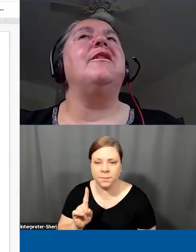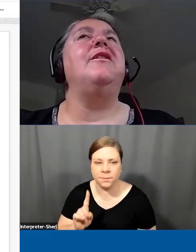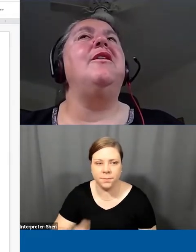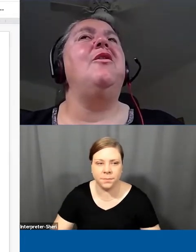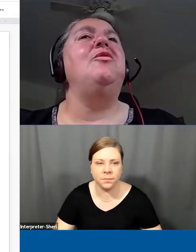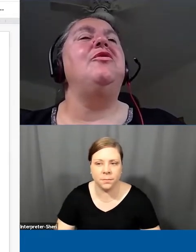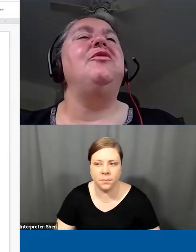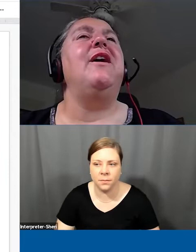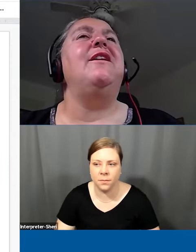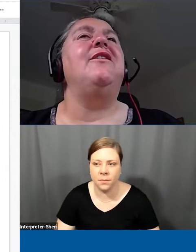No, don't do that.